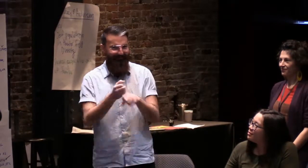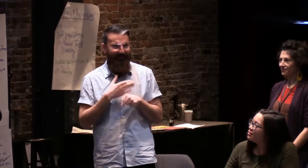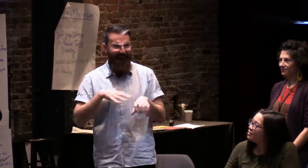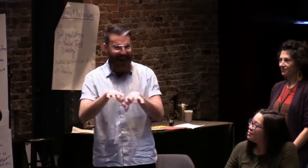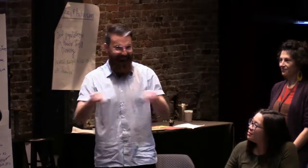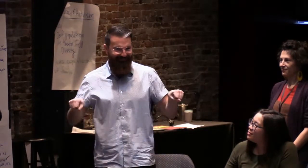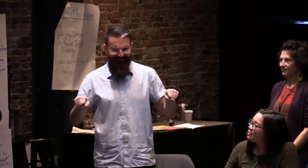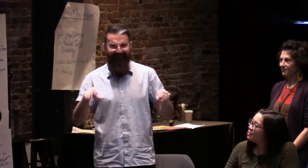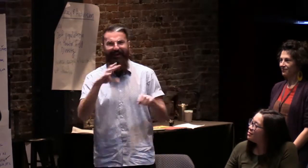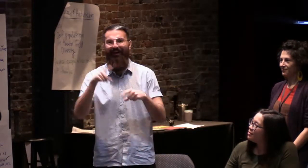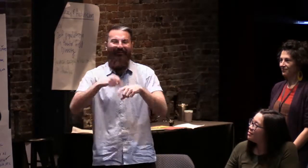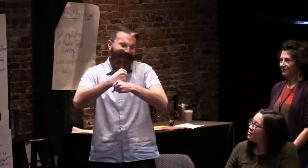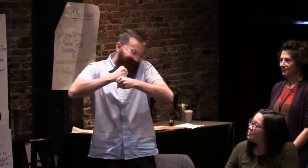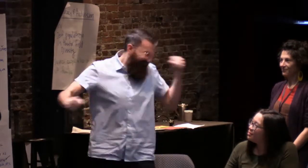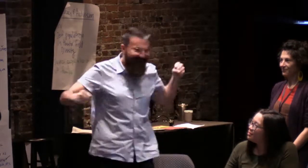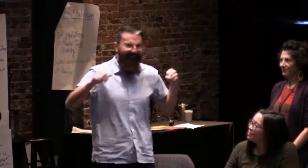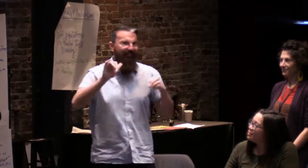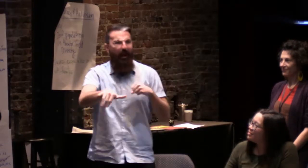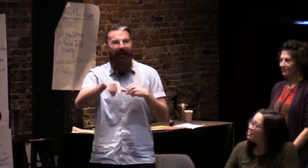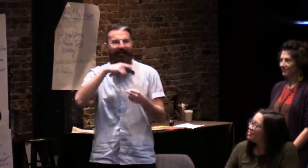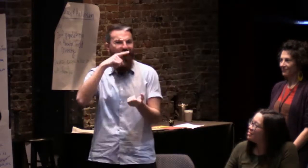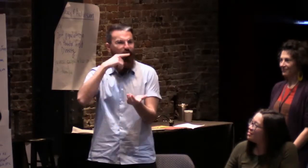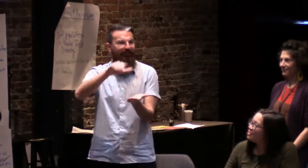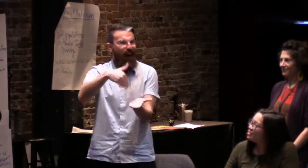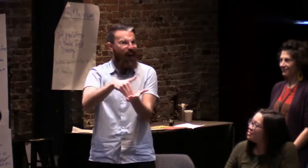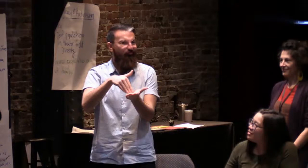and also, my commitment is to get my degree